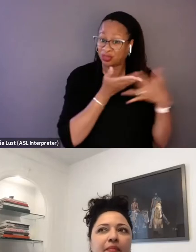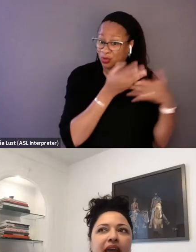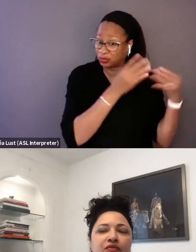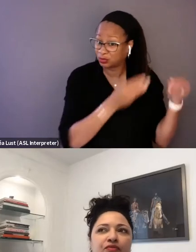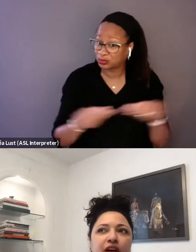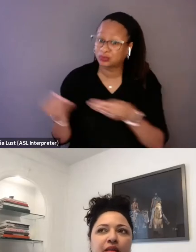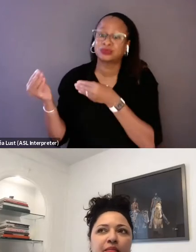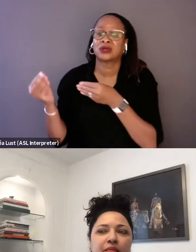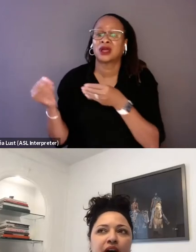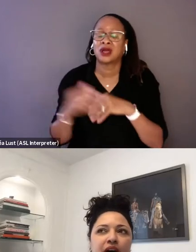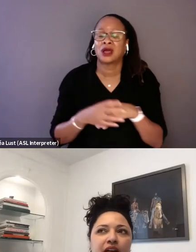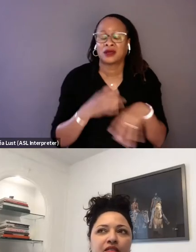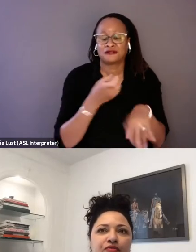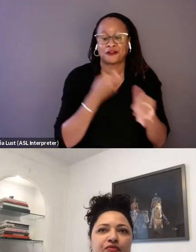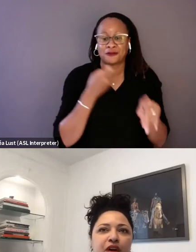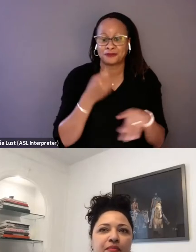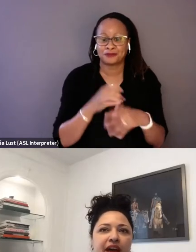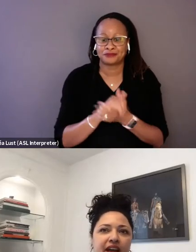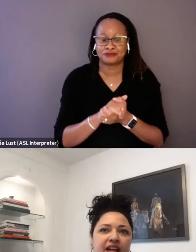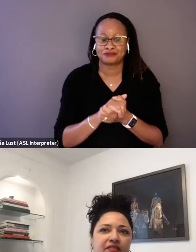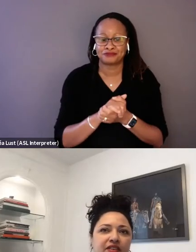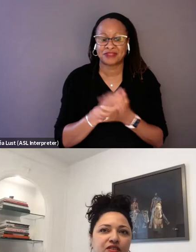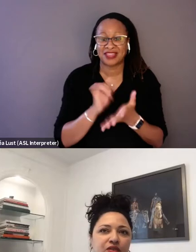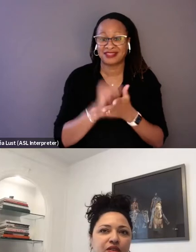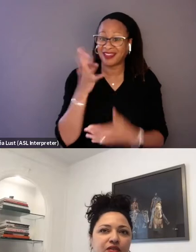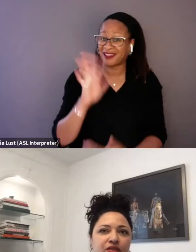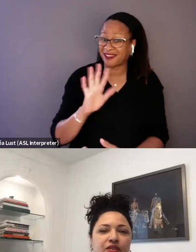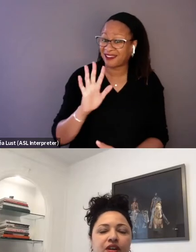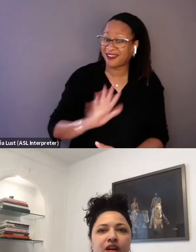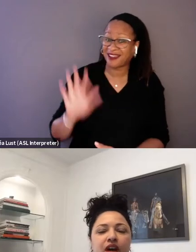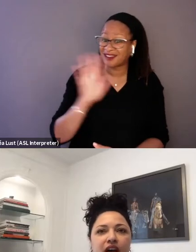and from that kind of historical, like smorgasbord